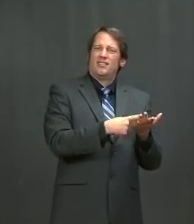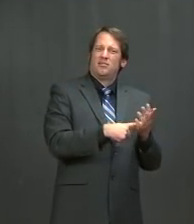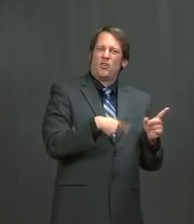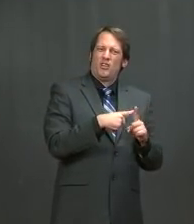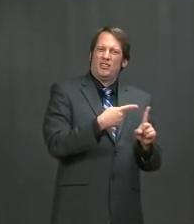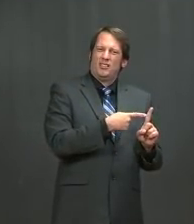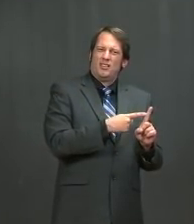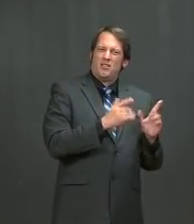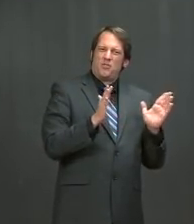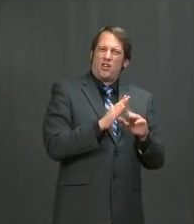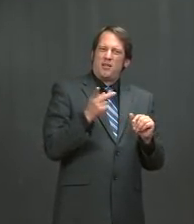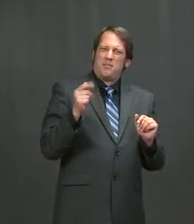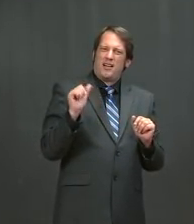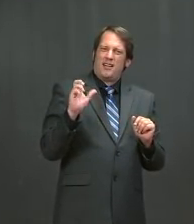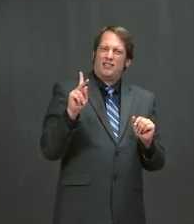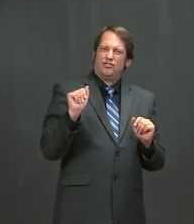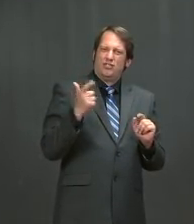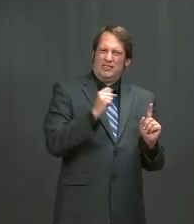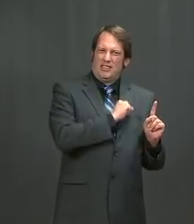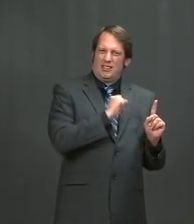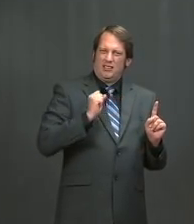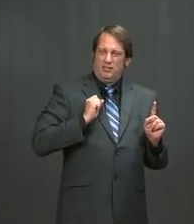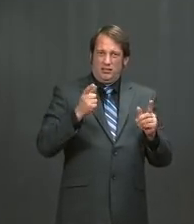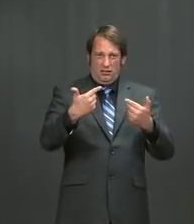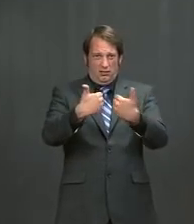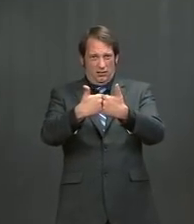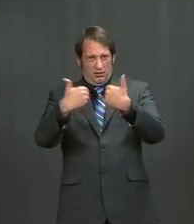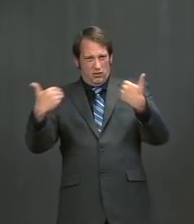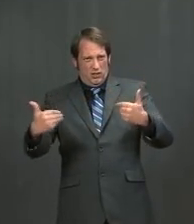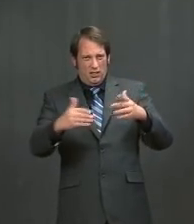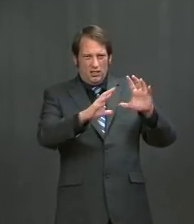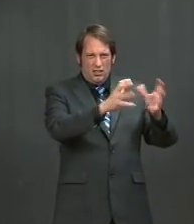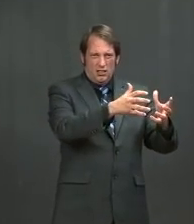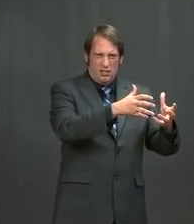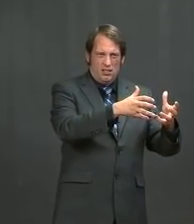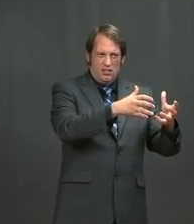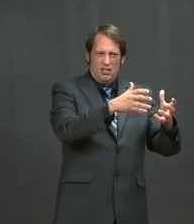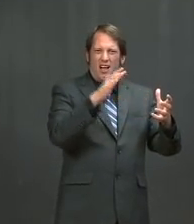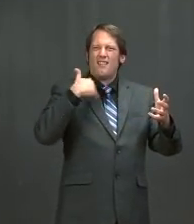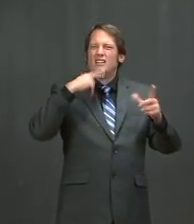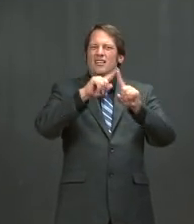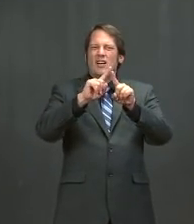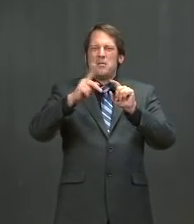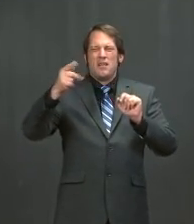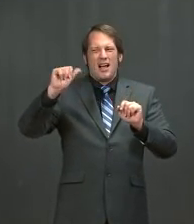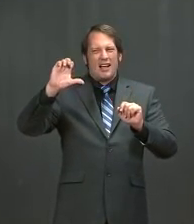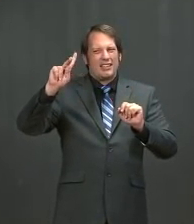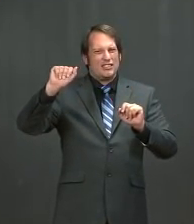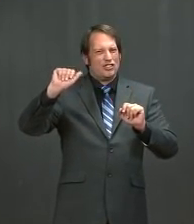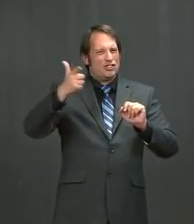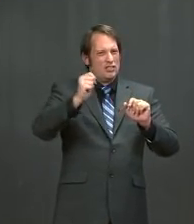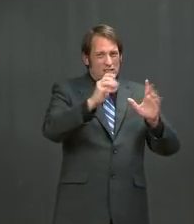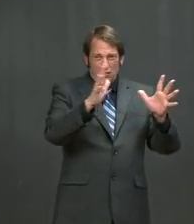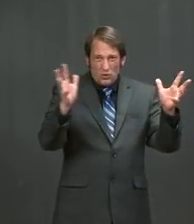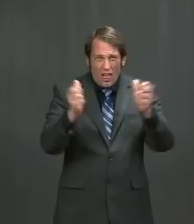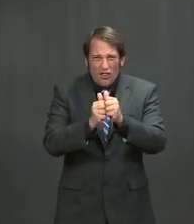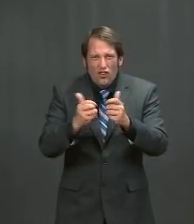or is that something the President would be willing to do? Ms. Psaki: Well, we certainly expect it. And it has played out that some will believe